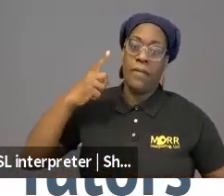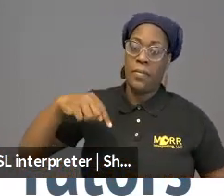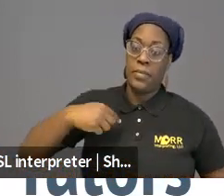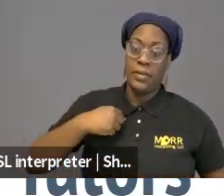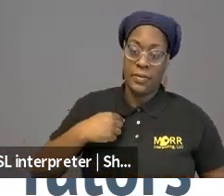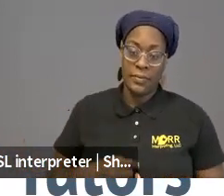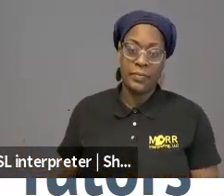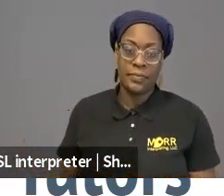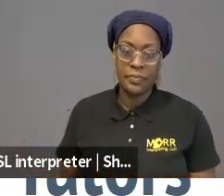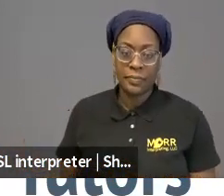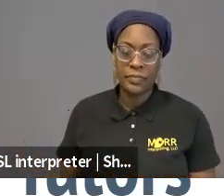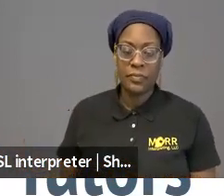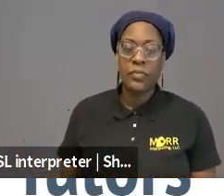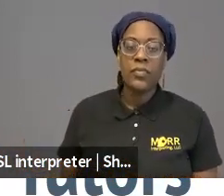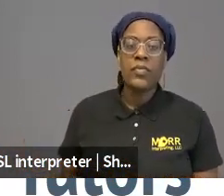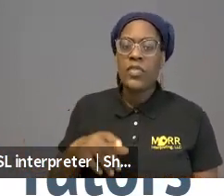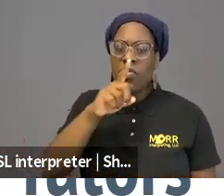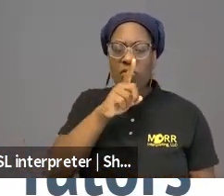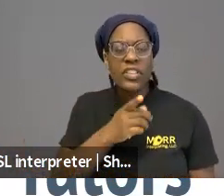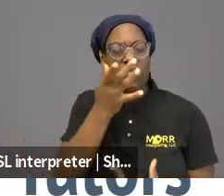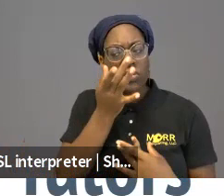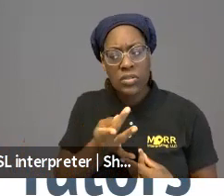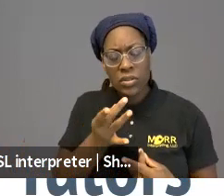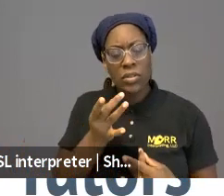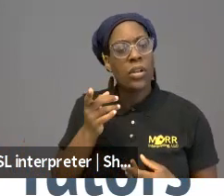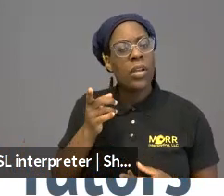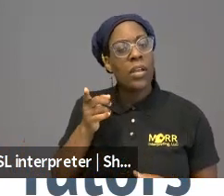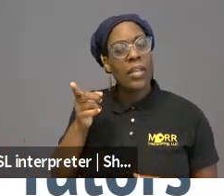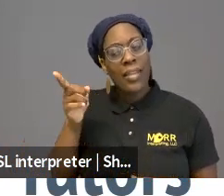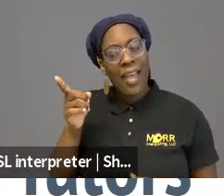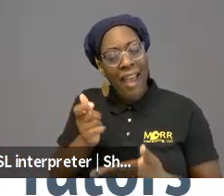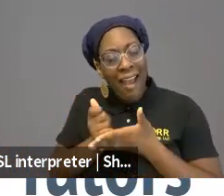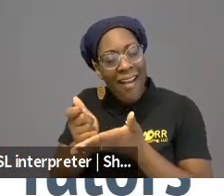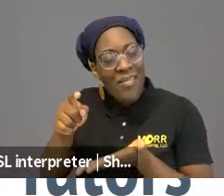productive and recognize the limitations on their time that they found ways to depend on